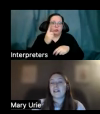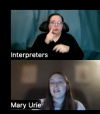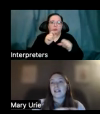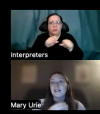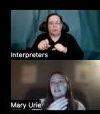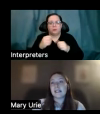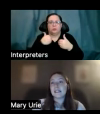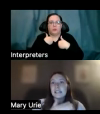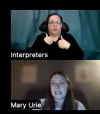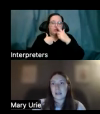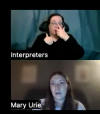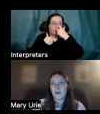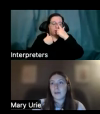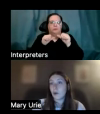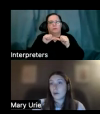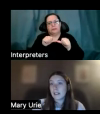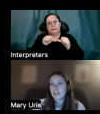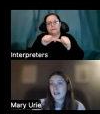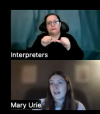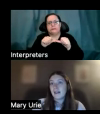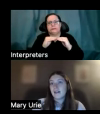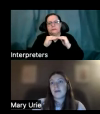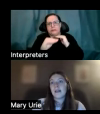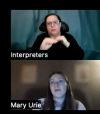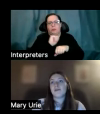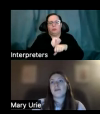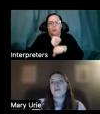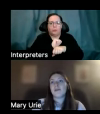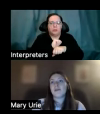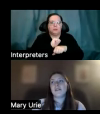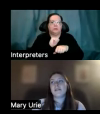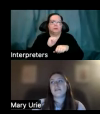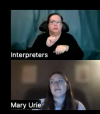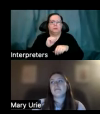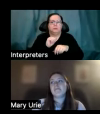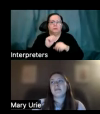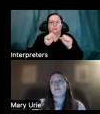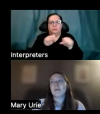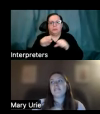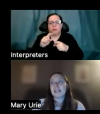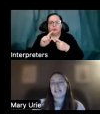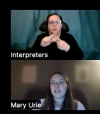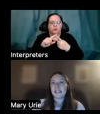a consistent stable employment, to be able to be financially